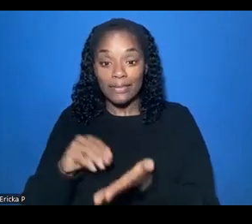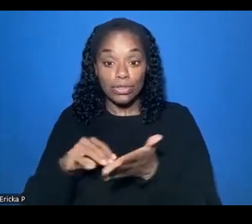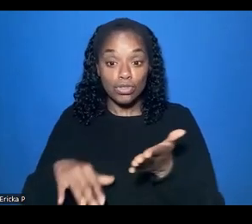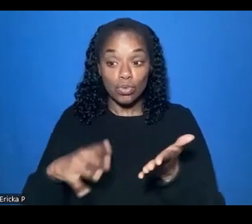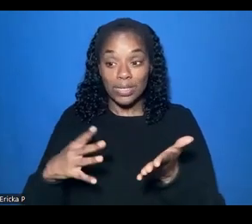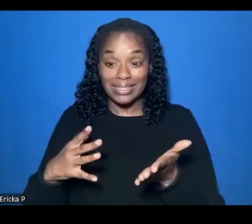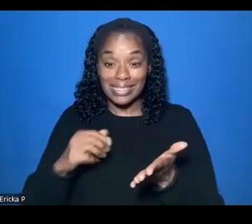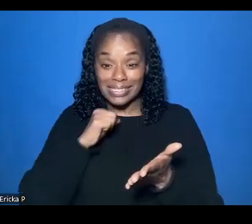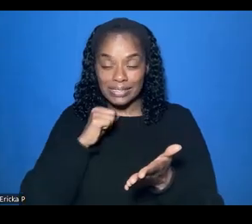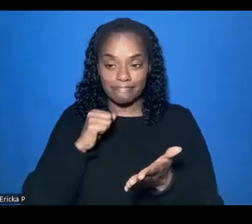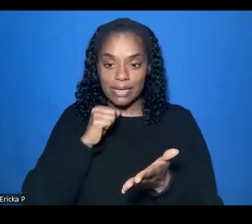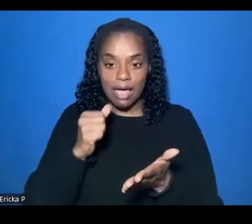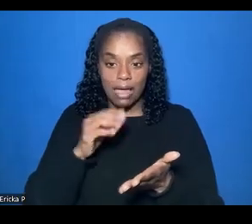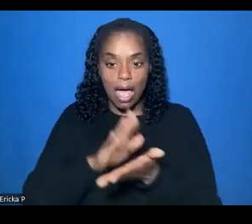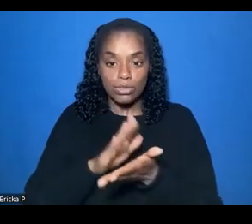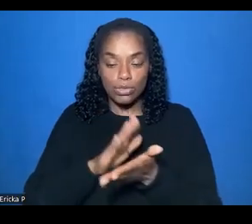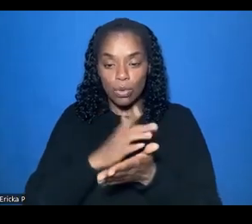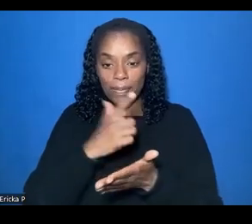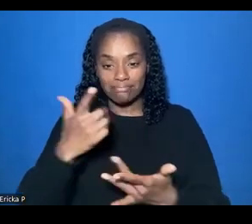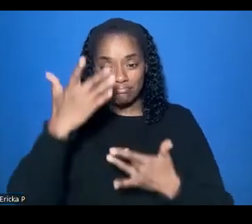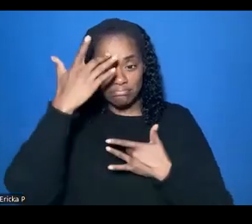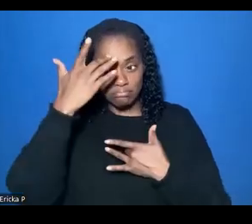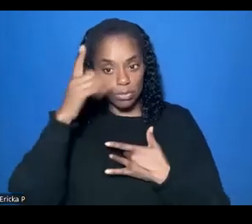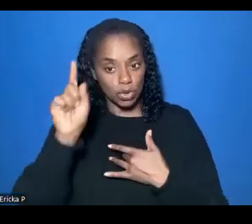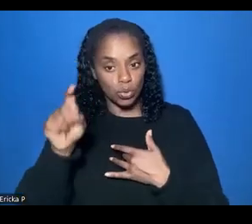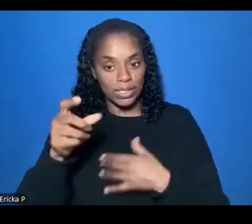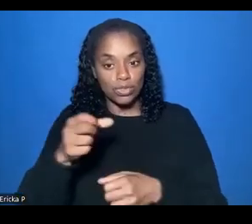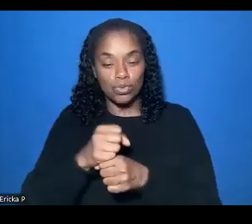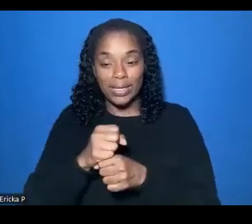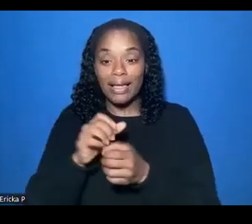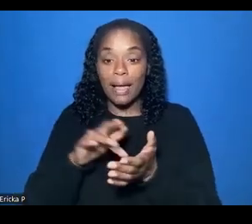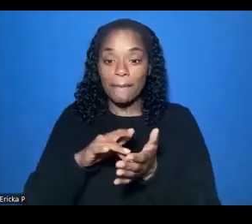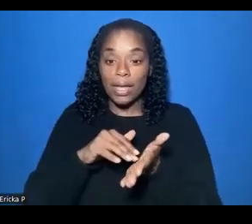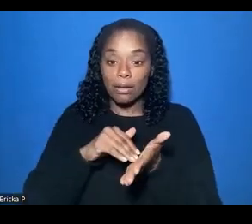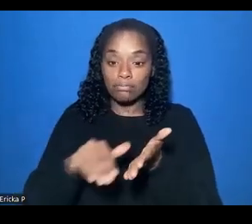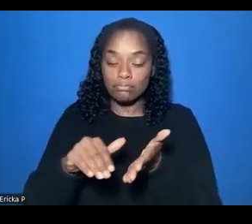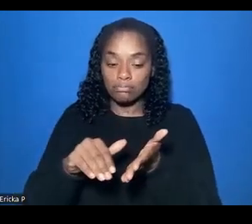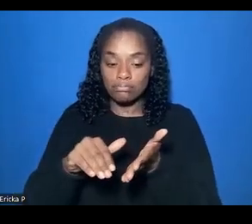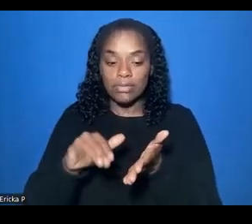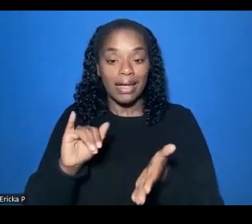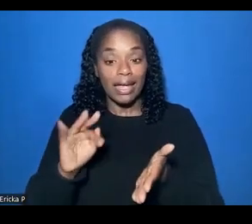you definitely want to get medical excuses. If you have medical appointments or,